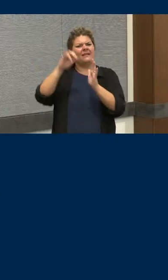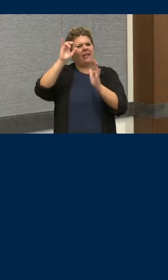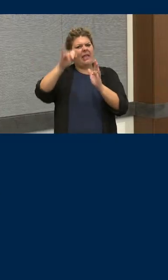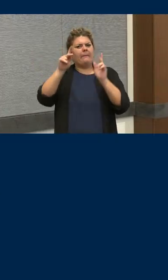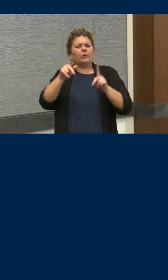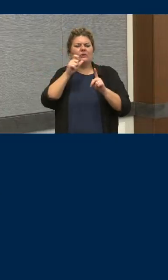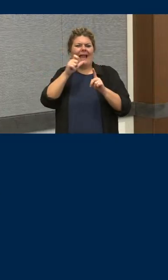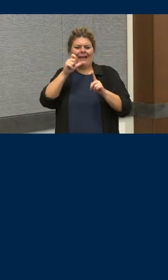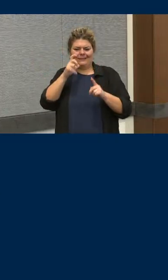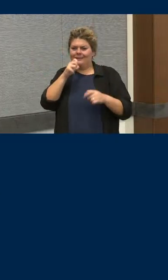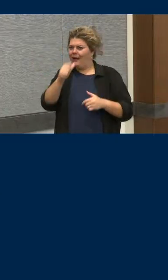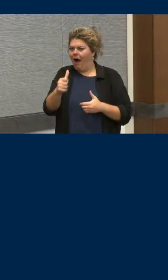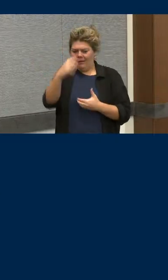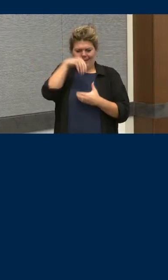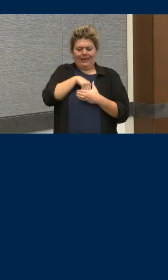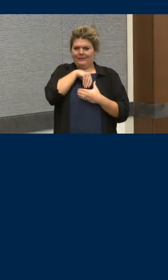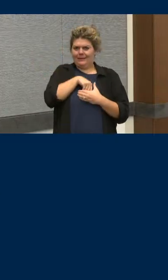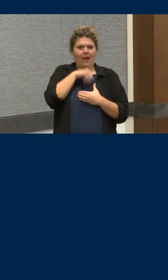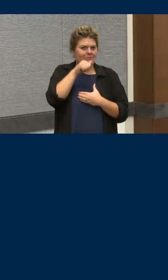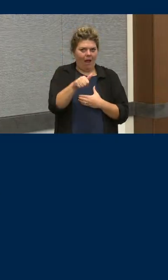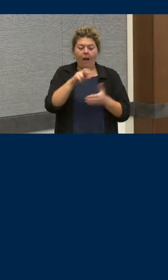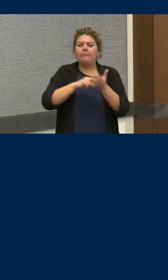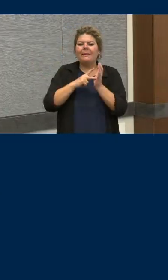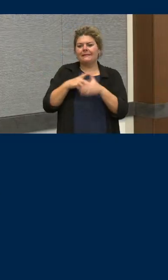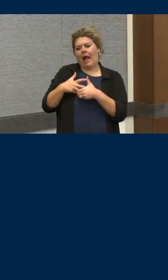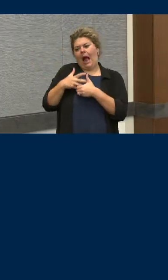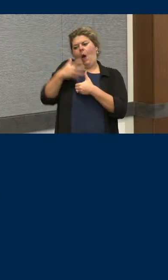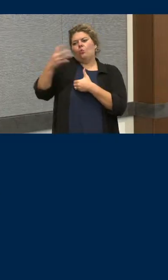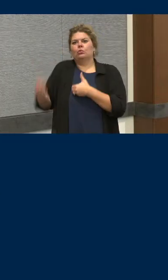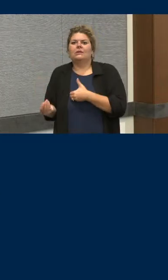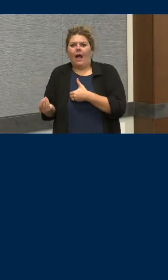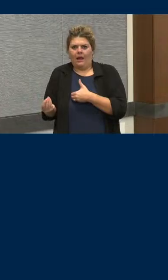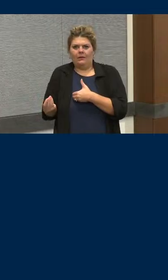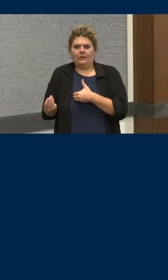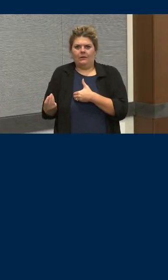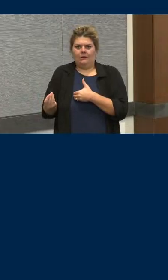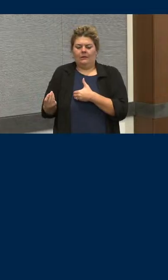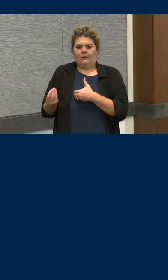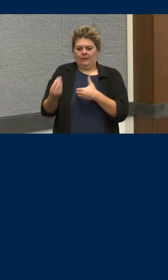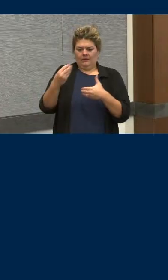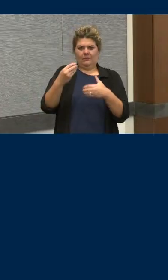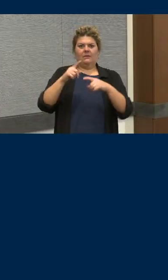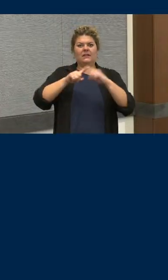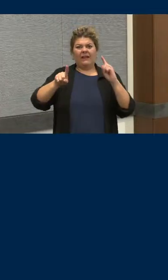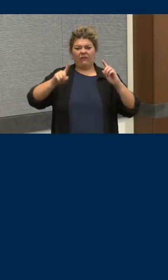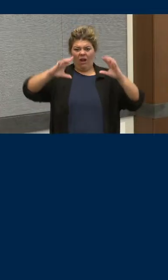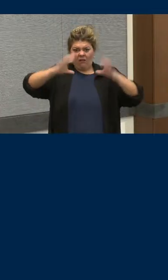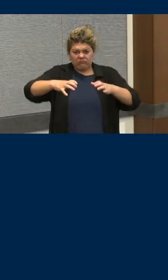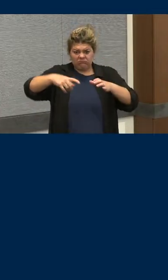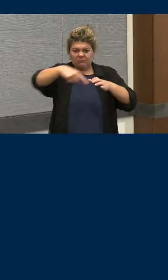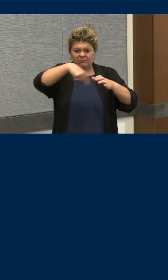condition which, at least figuratively, is inside. We